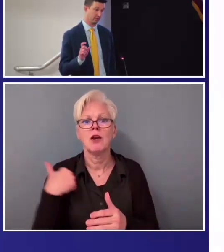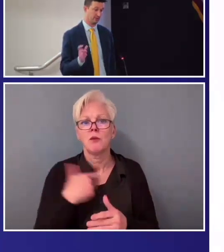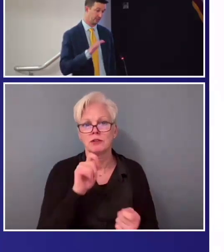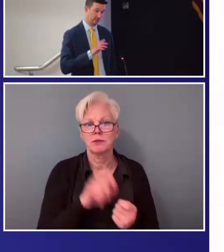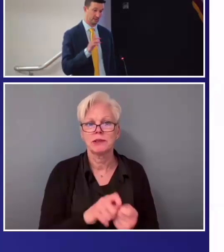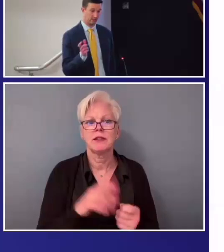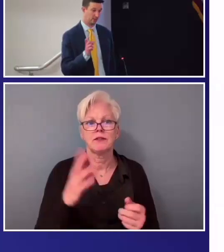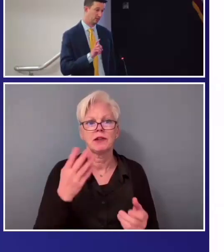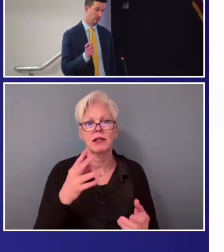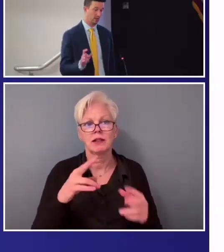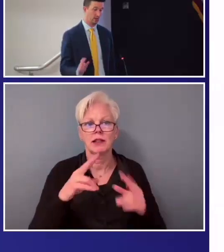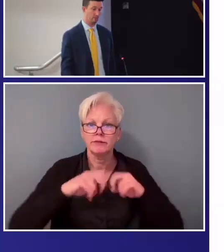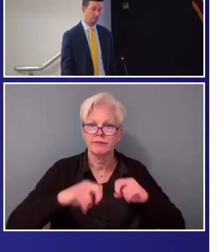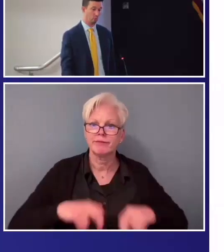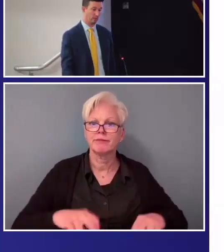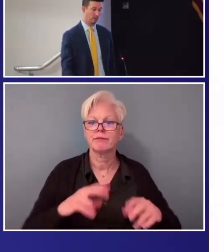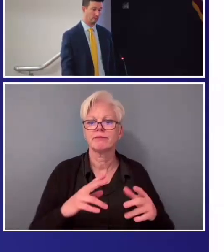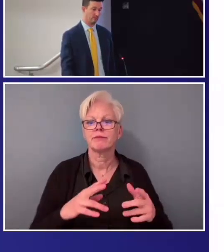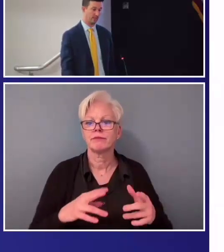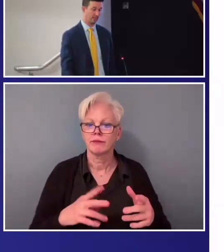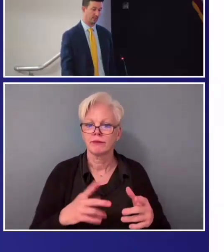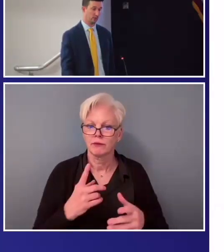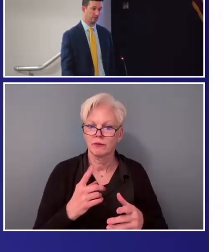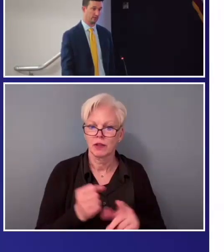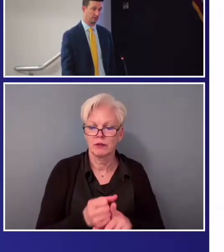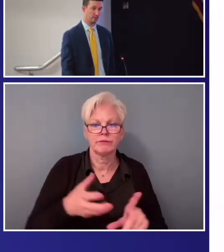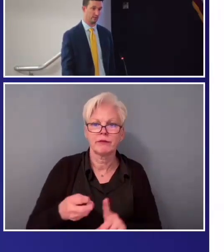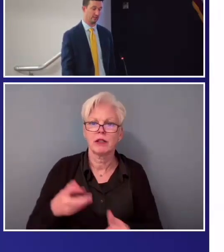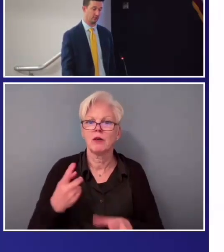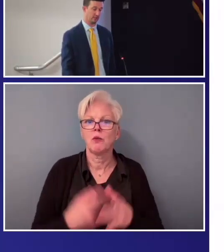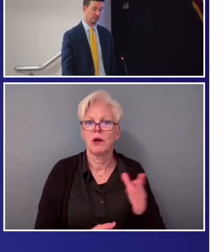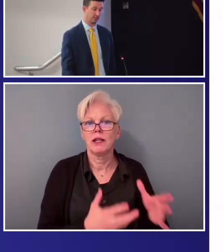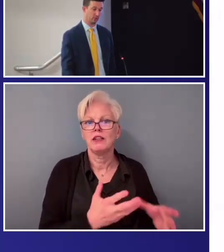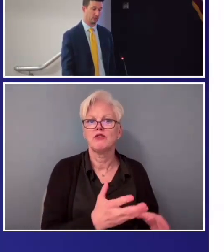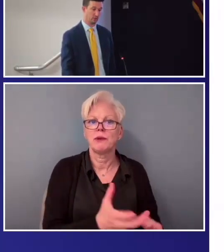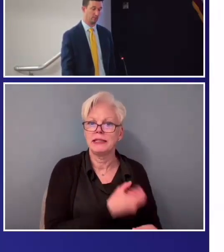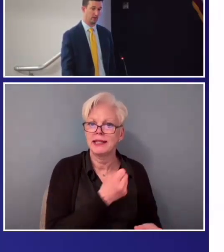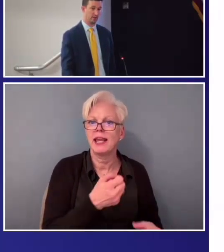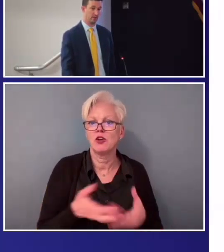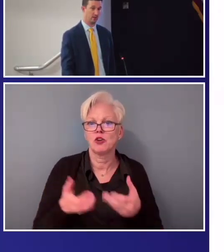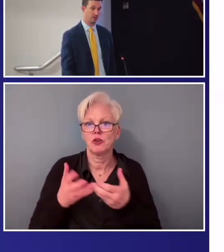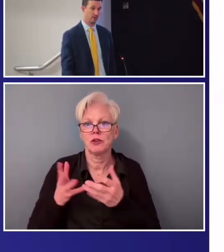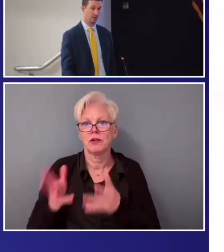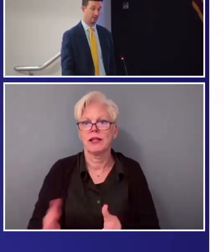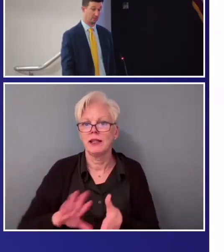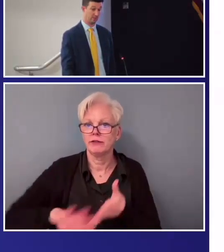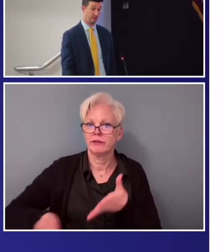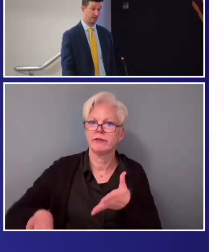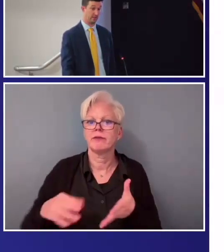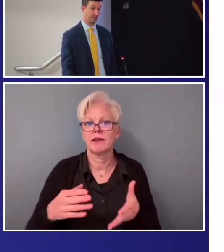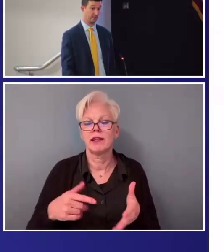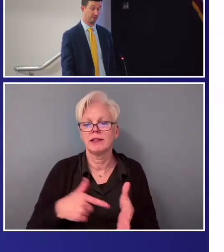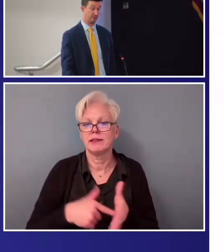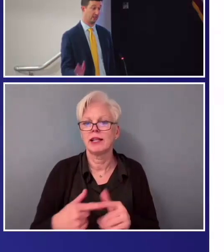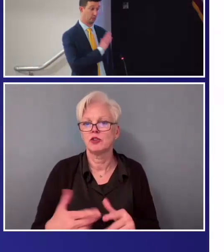sort of dig into what taking it or leaving the debt-to-earnings test would do. But I'll stop there to see if there's any